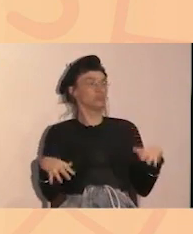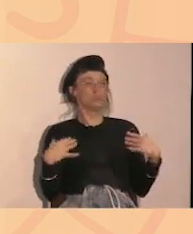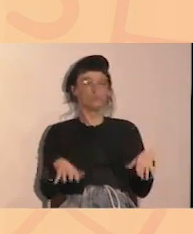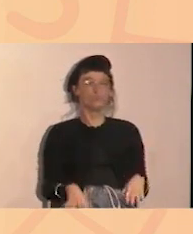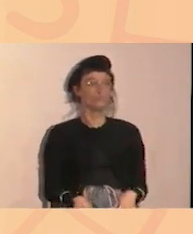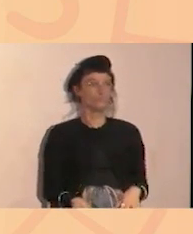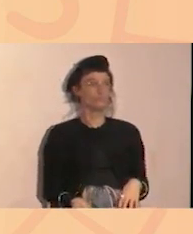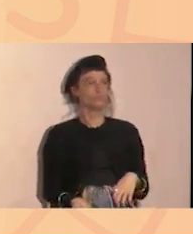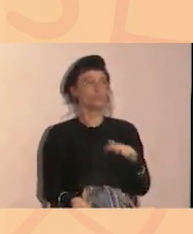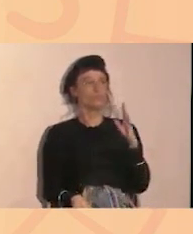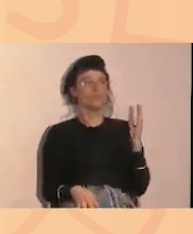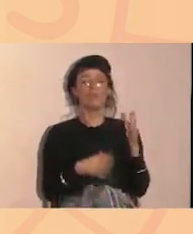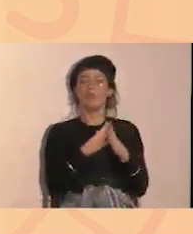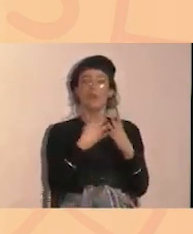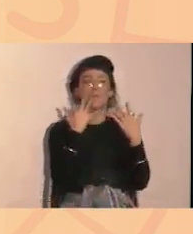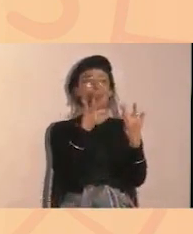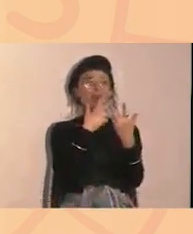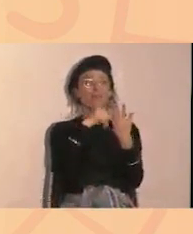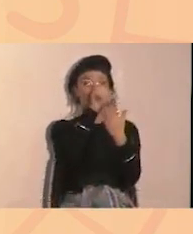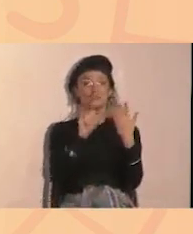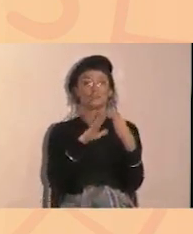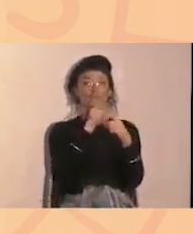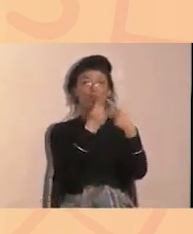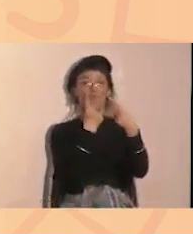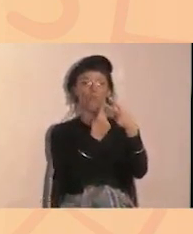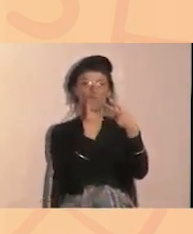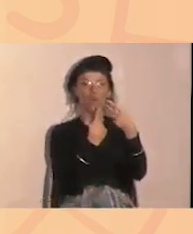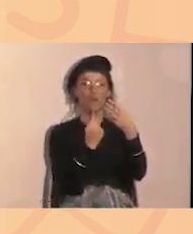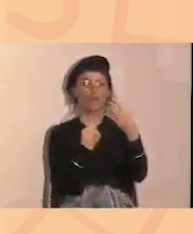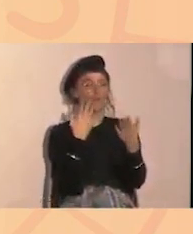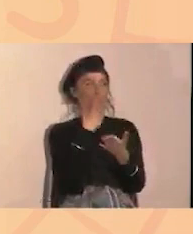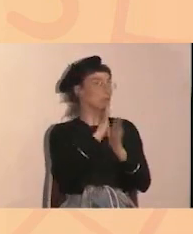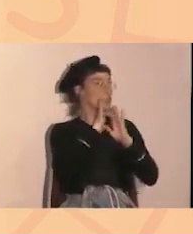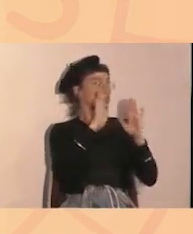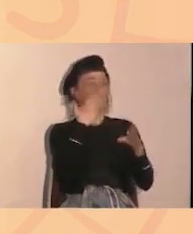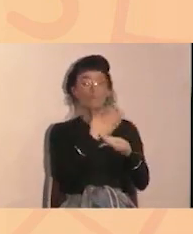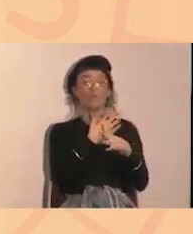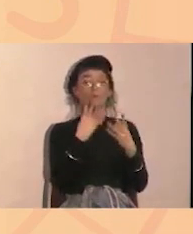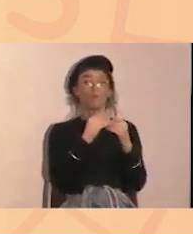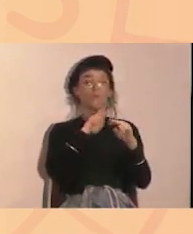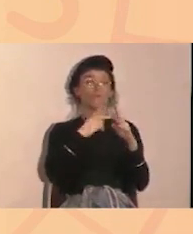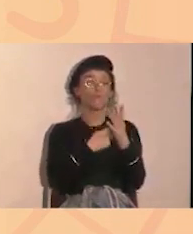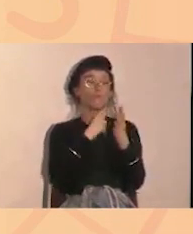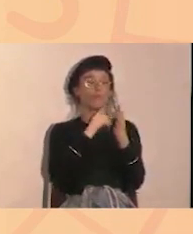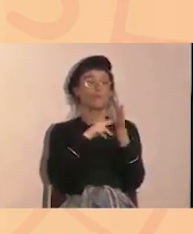another young Nyoongar woman who also did a really wonderful piece of work with the Fremantle Biennale called 'Moombaki,'